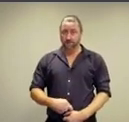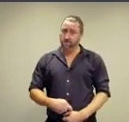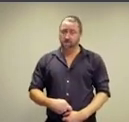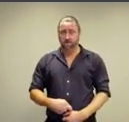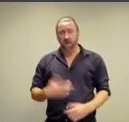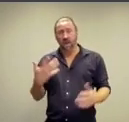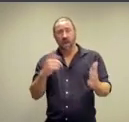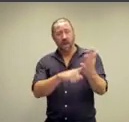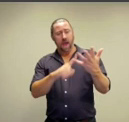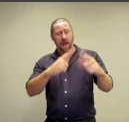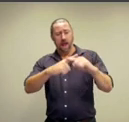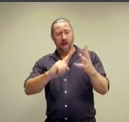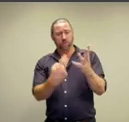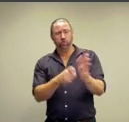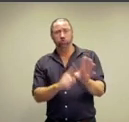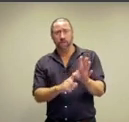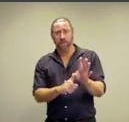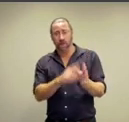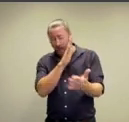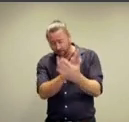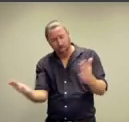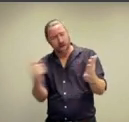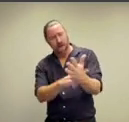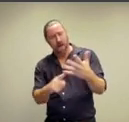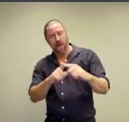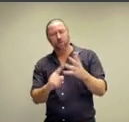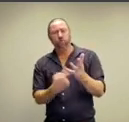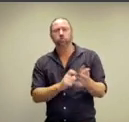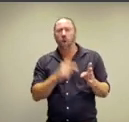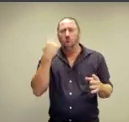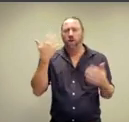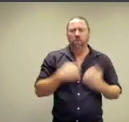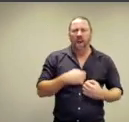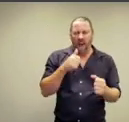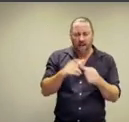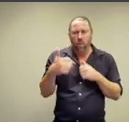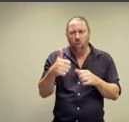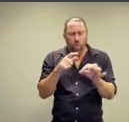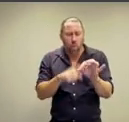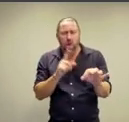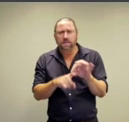into an extreme luxury item. Now jackets have always been valued for